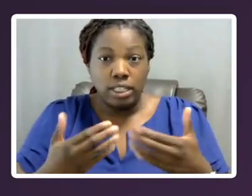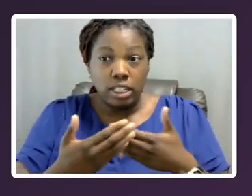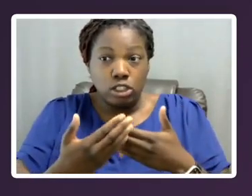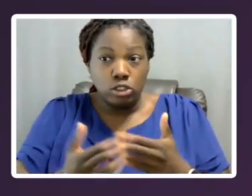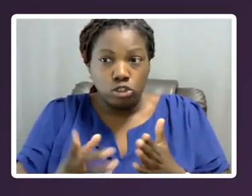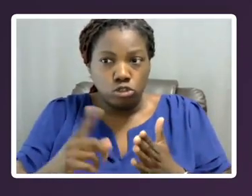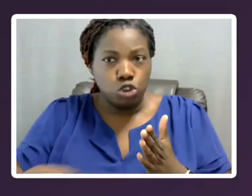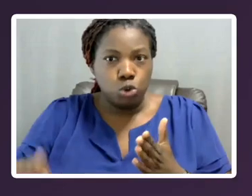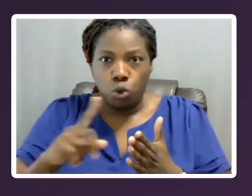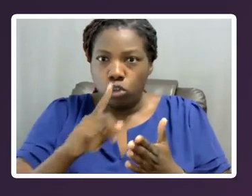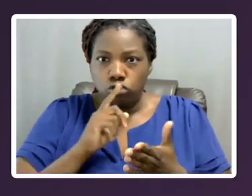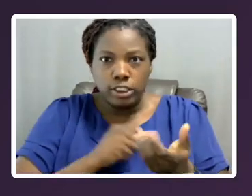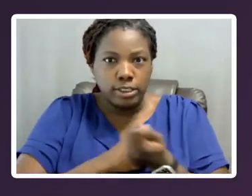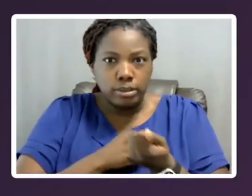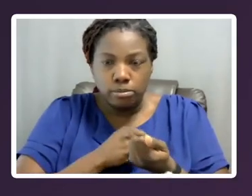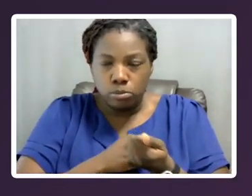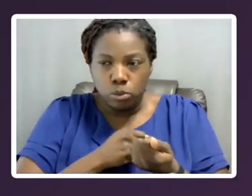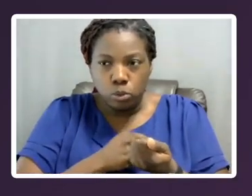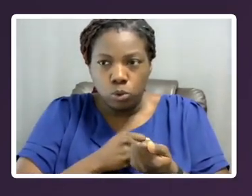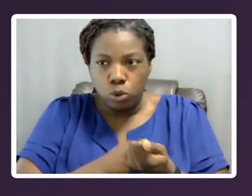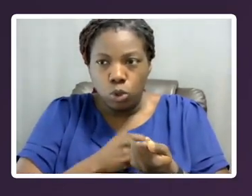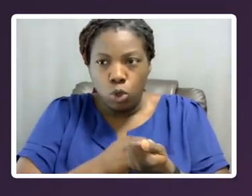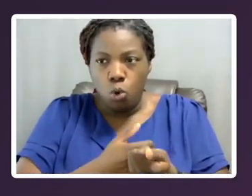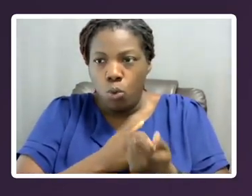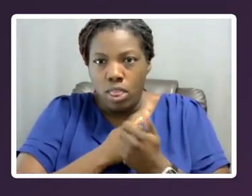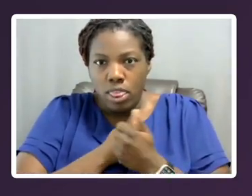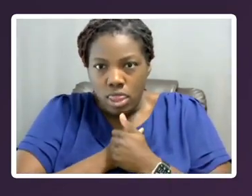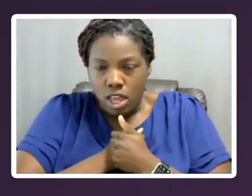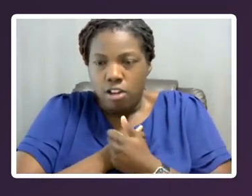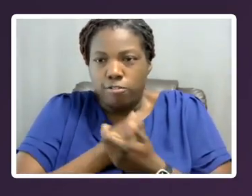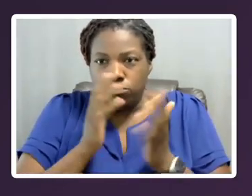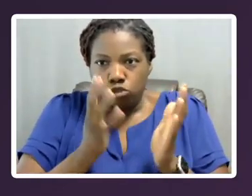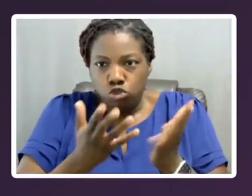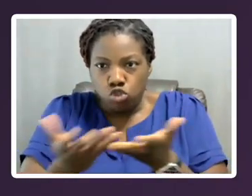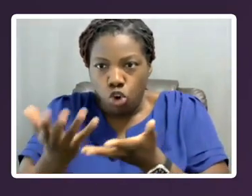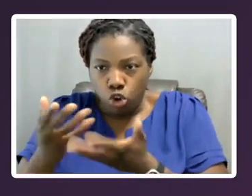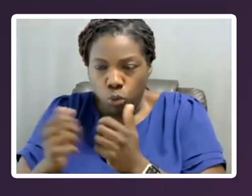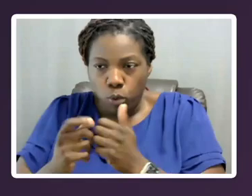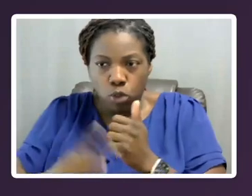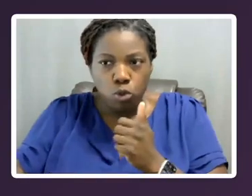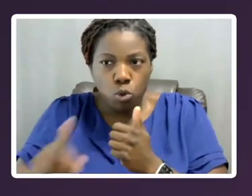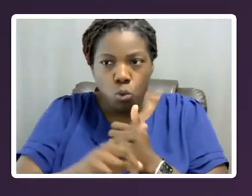and we love dialoguing with you. We're used to really hearing what you're thinking. And so,